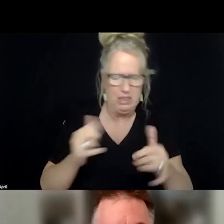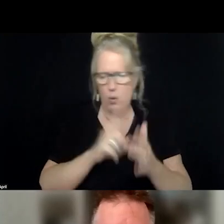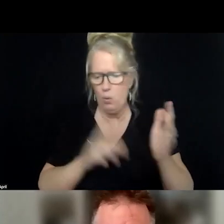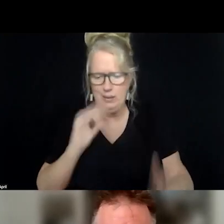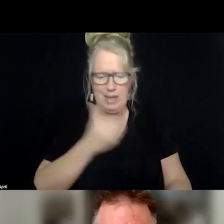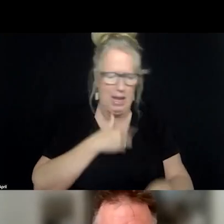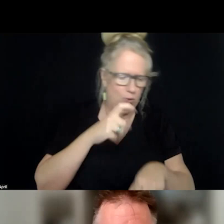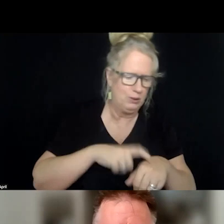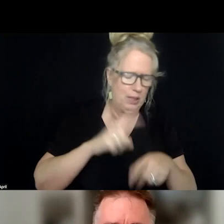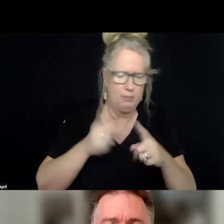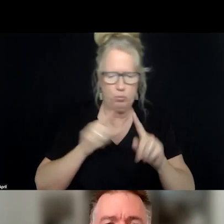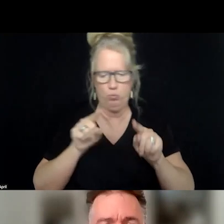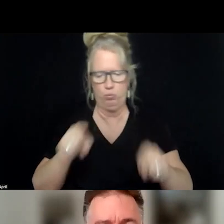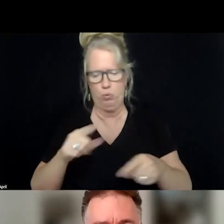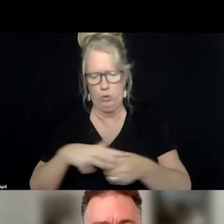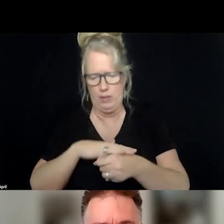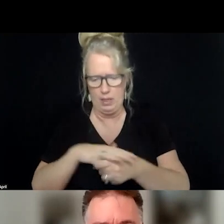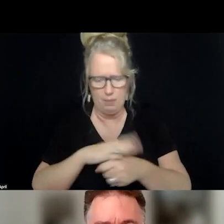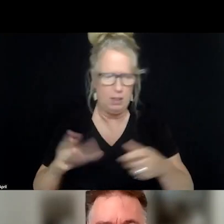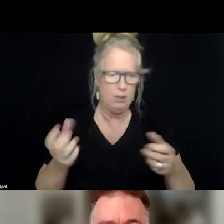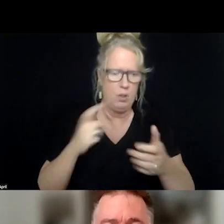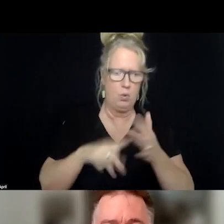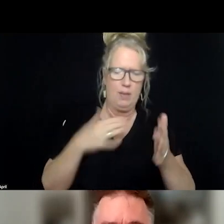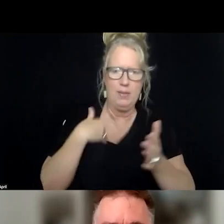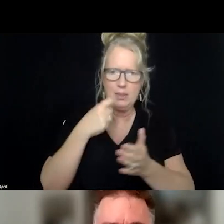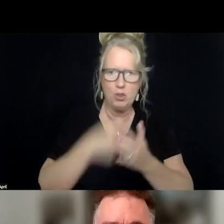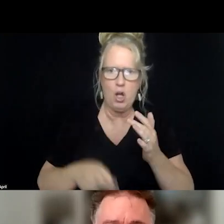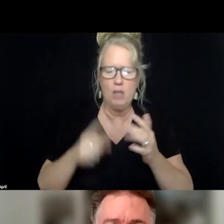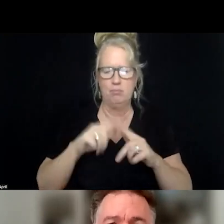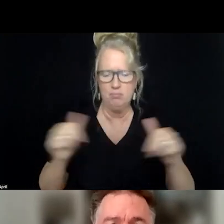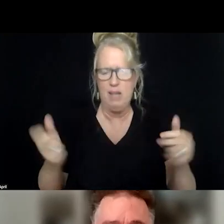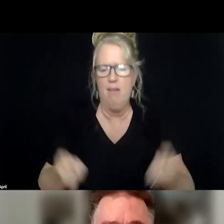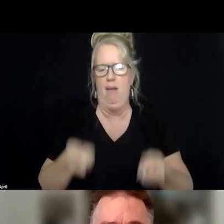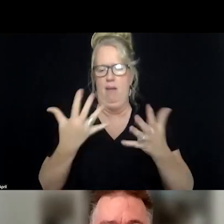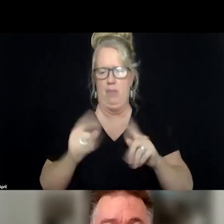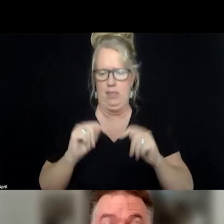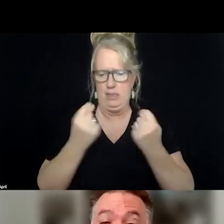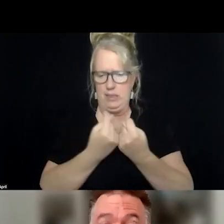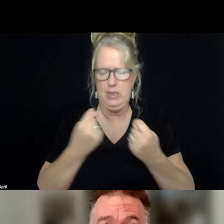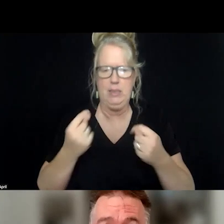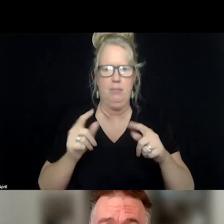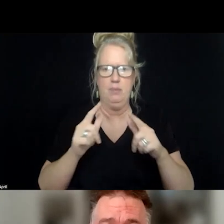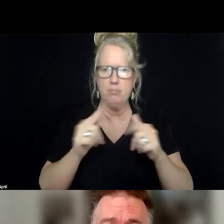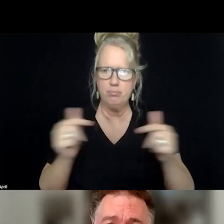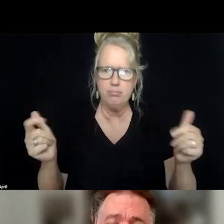TO GET TO A DURATION AND WHAT WOULD IT COST AND HOW MANY TEAMS AND YOU CAN EDIT IN THE SYSTEM.